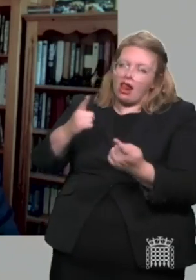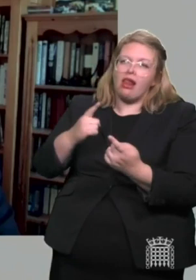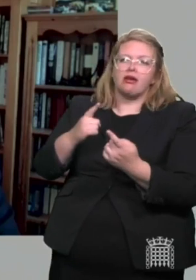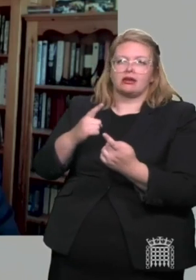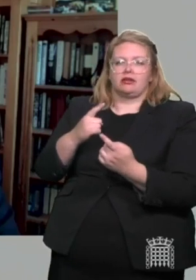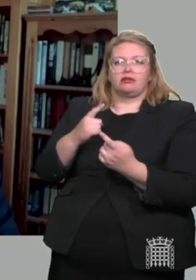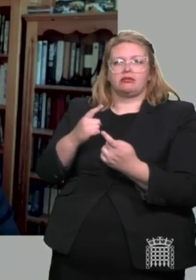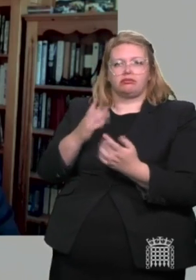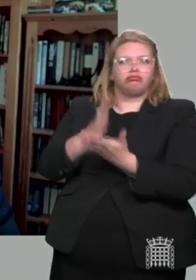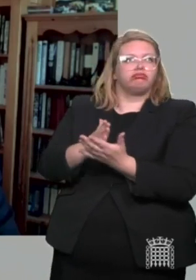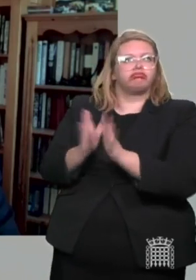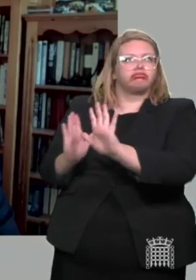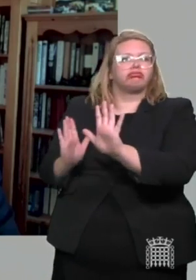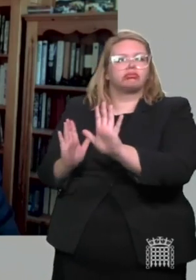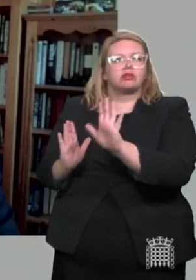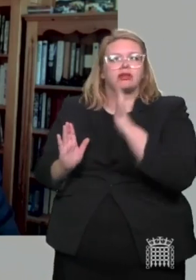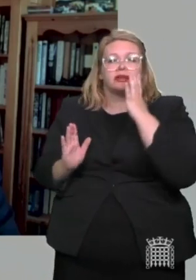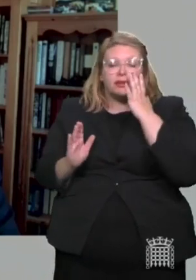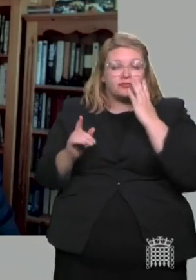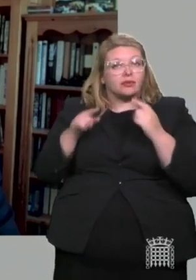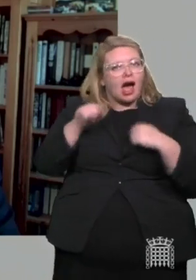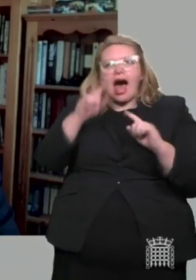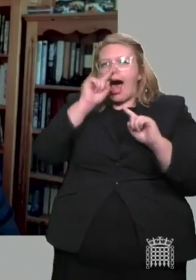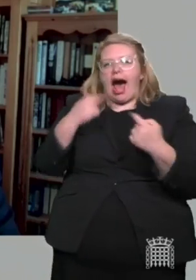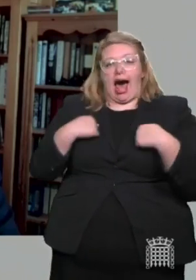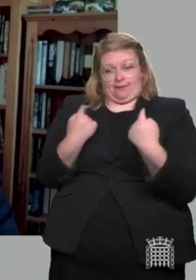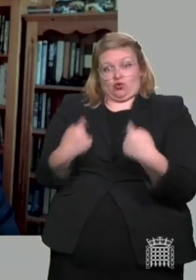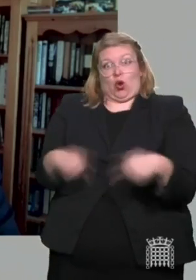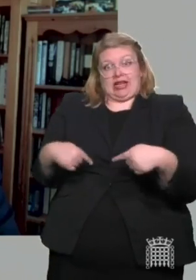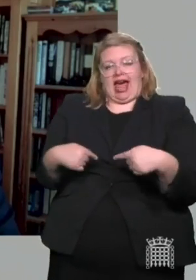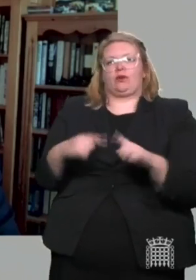that the Prime Minister has repeatedly lied to the public over the last week, but may I ask the